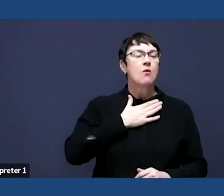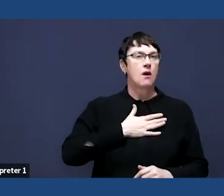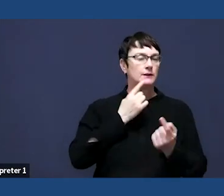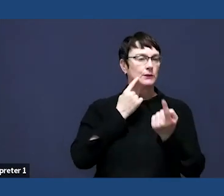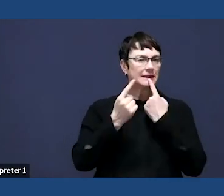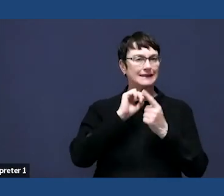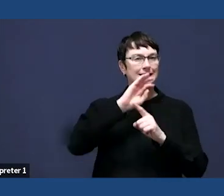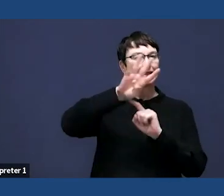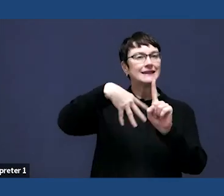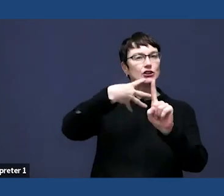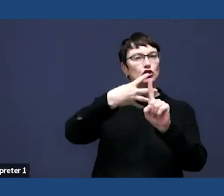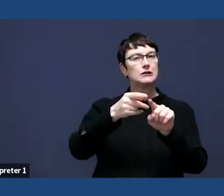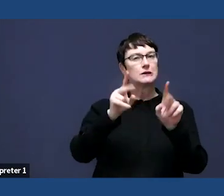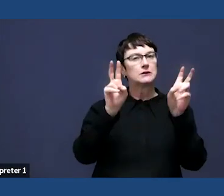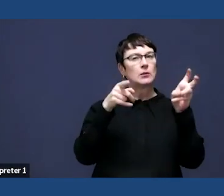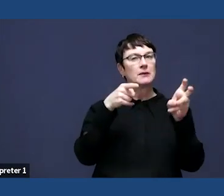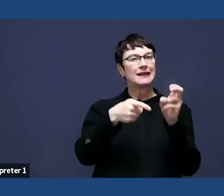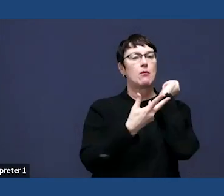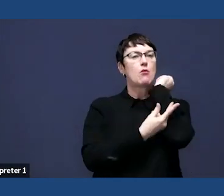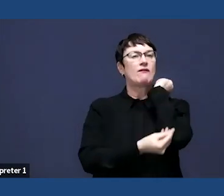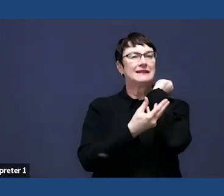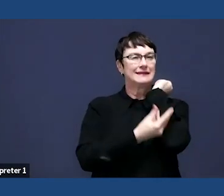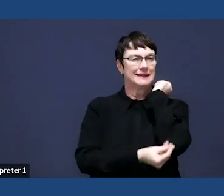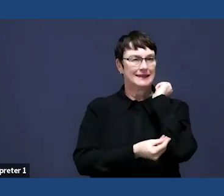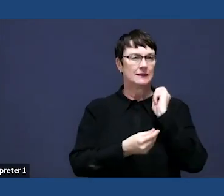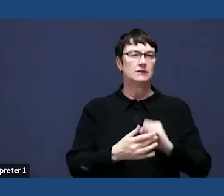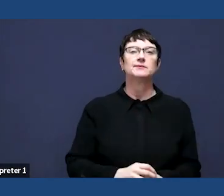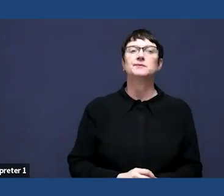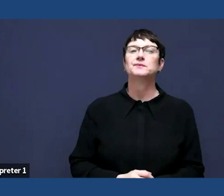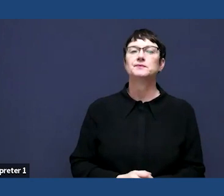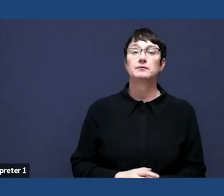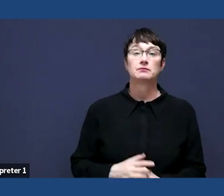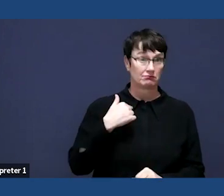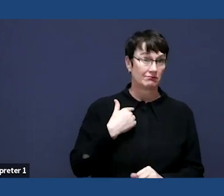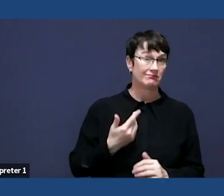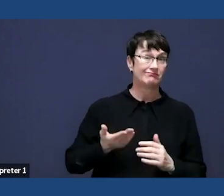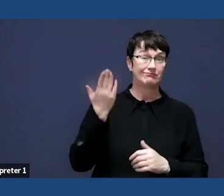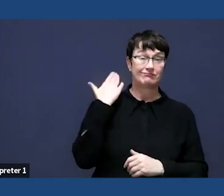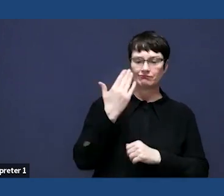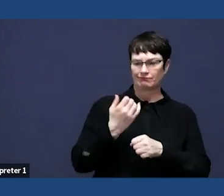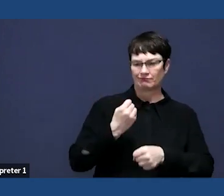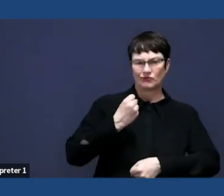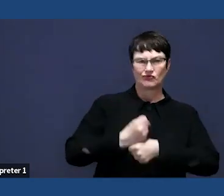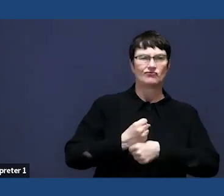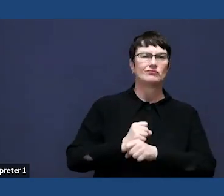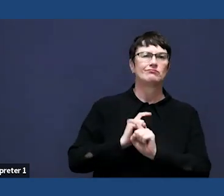She told a story of governmental subsidies going out to older adults during the global